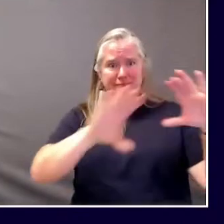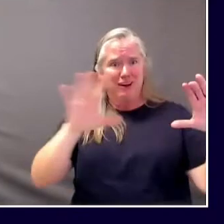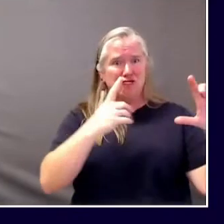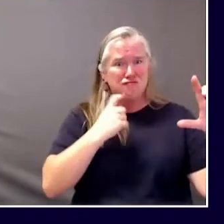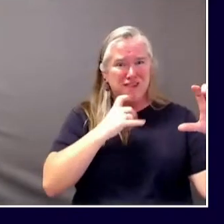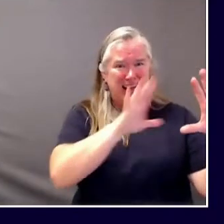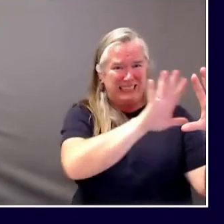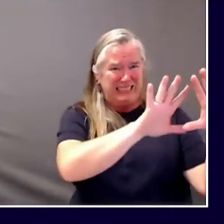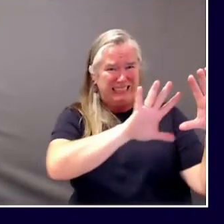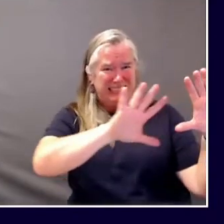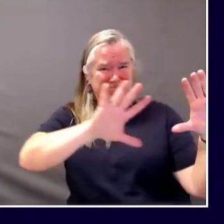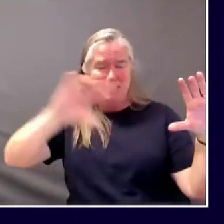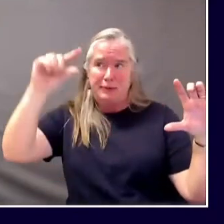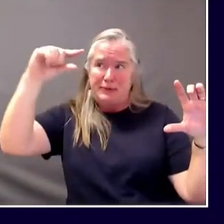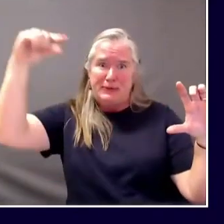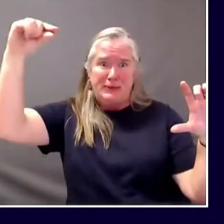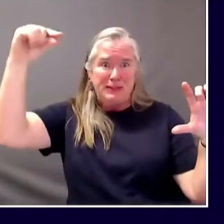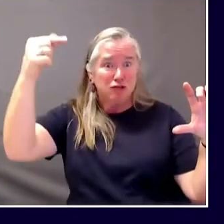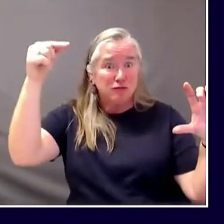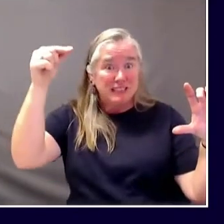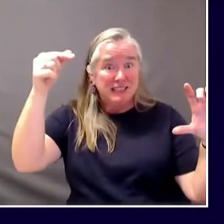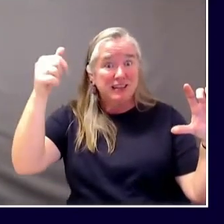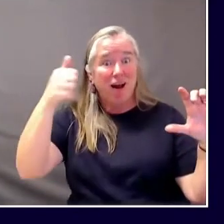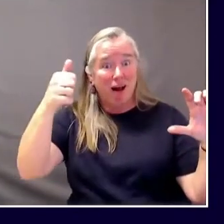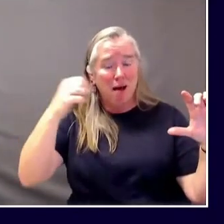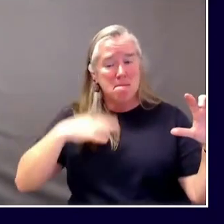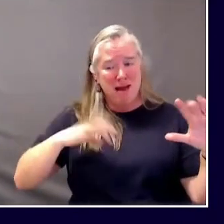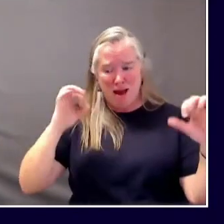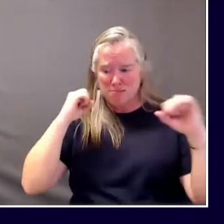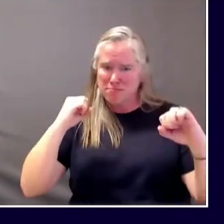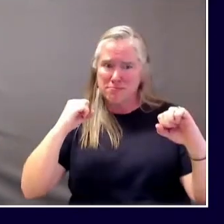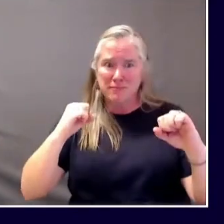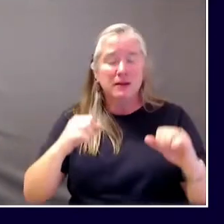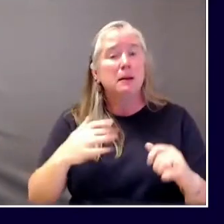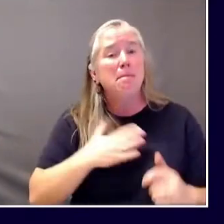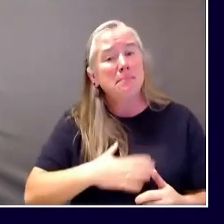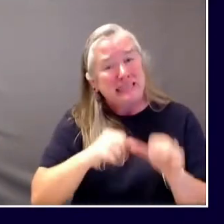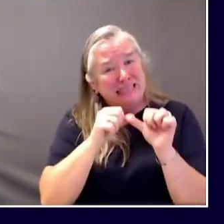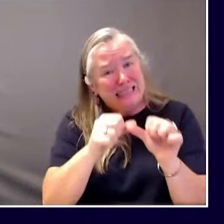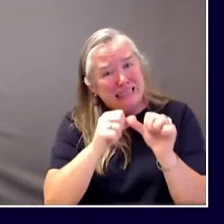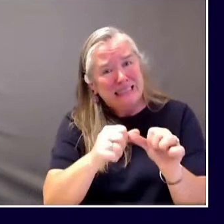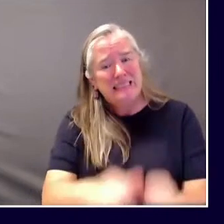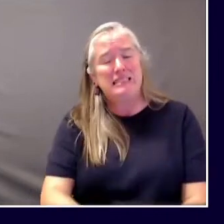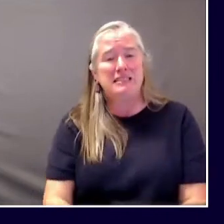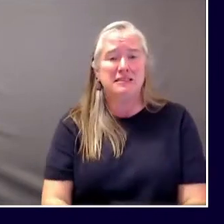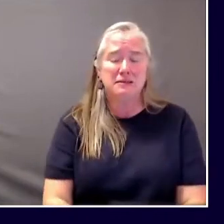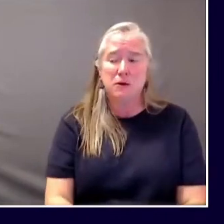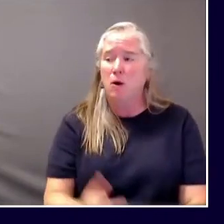path to life with the virus